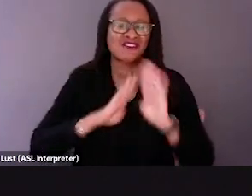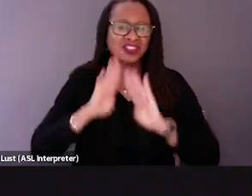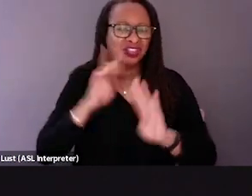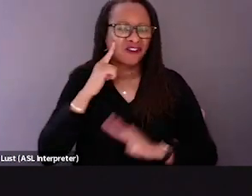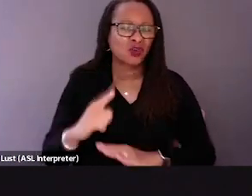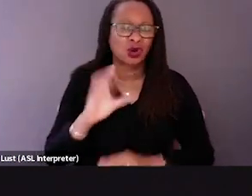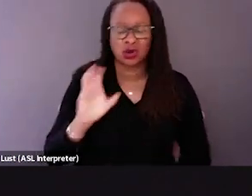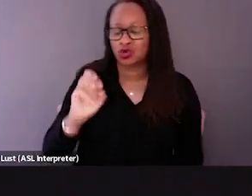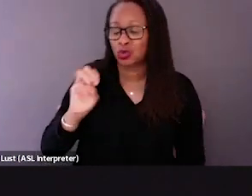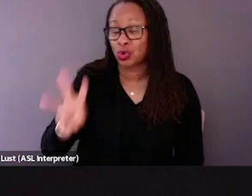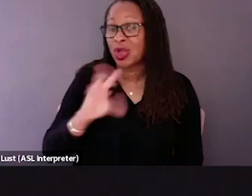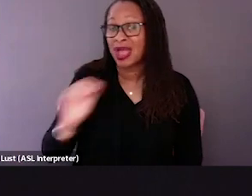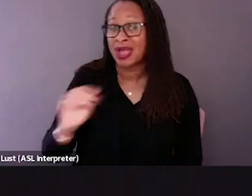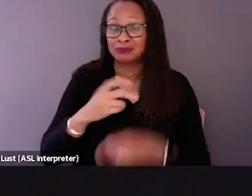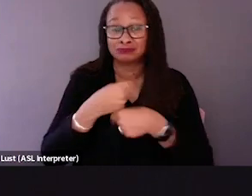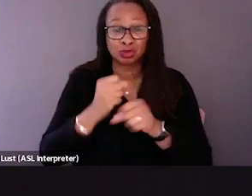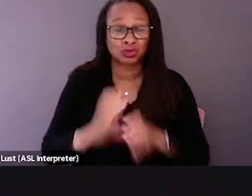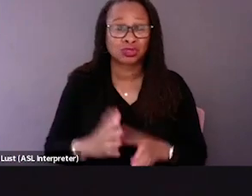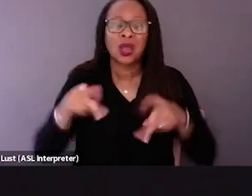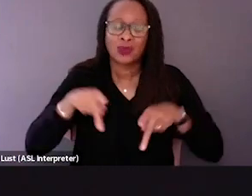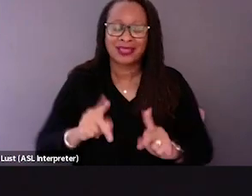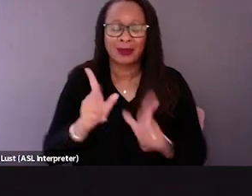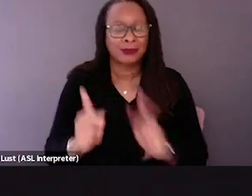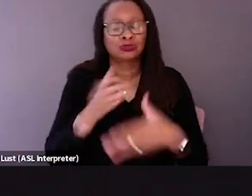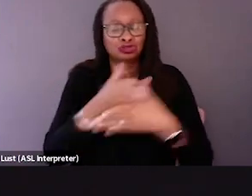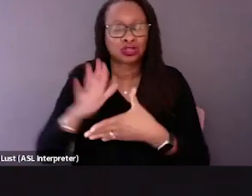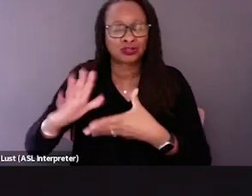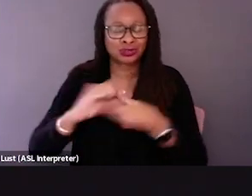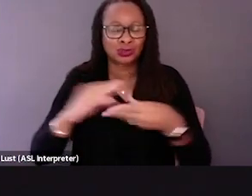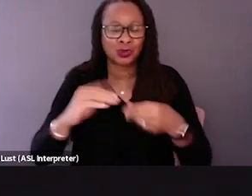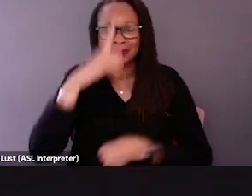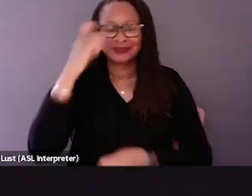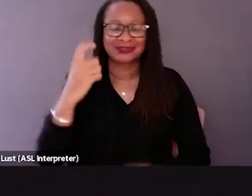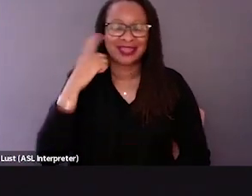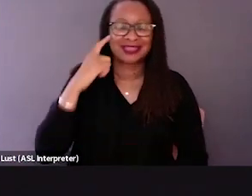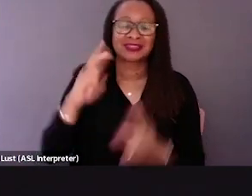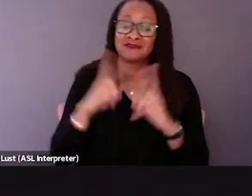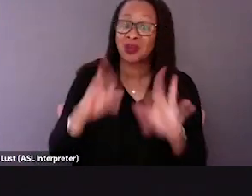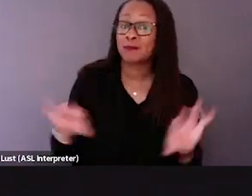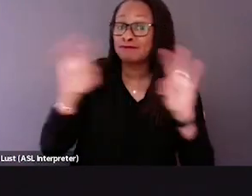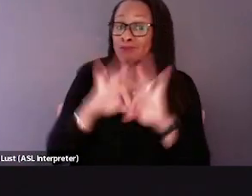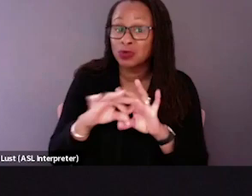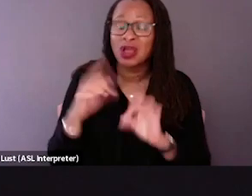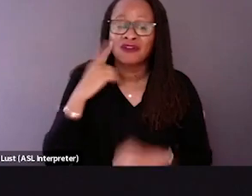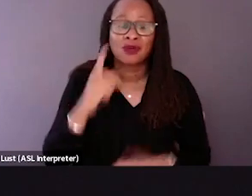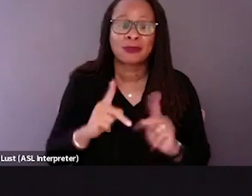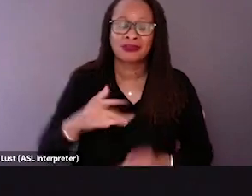because we do let people tell their story, because I think it's really important for people to feel heard when you're interviewing them,